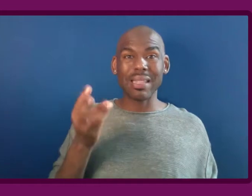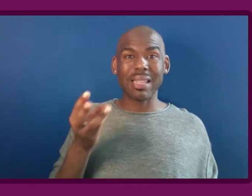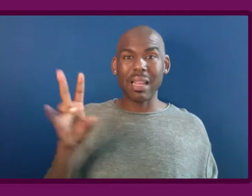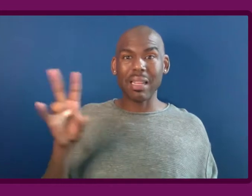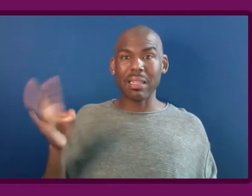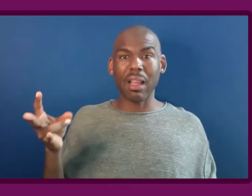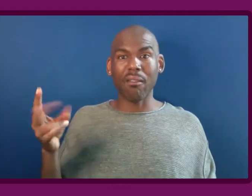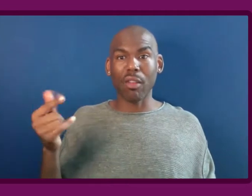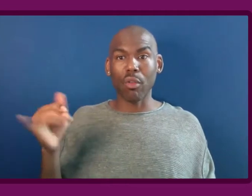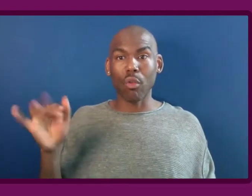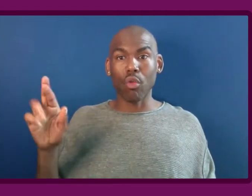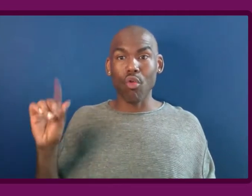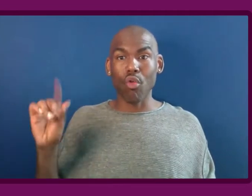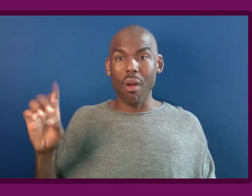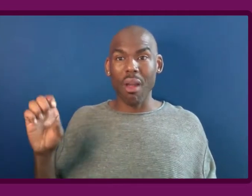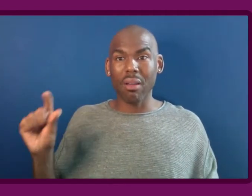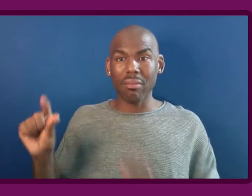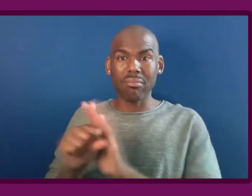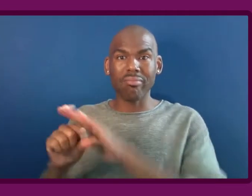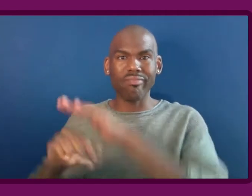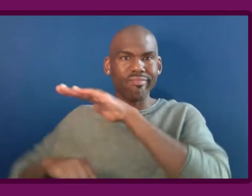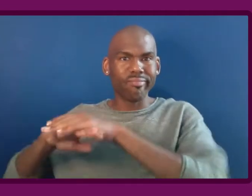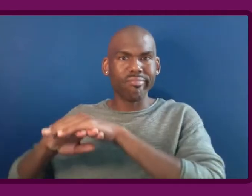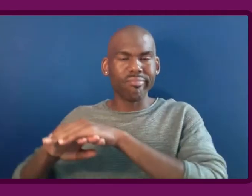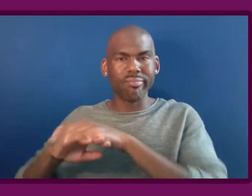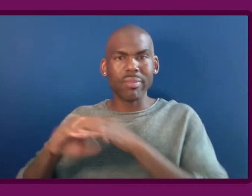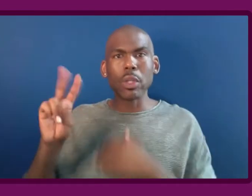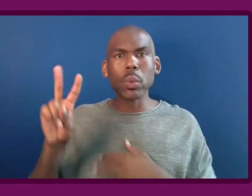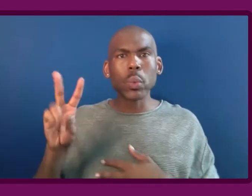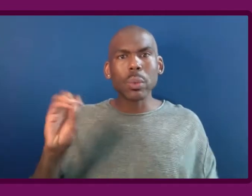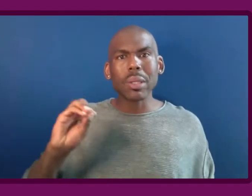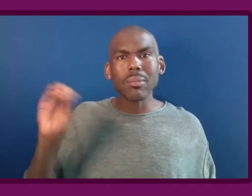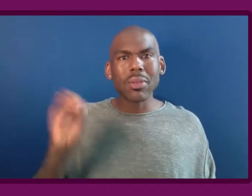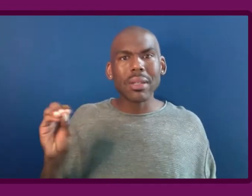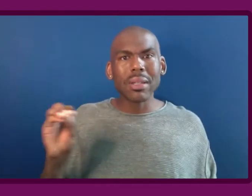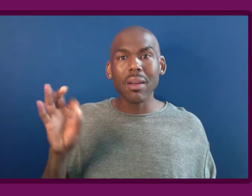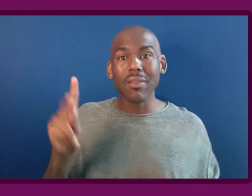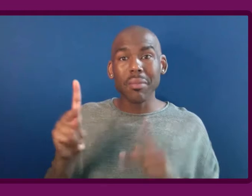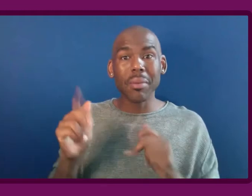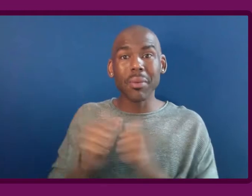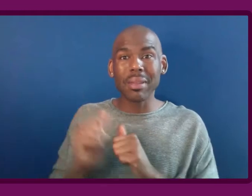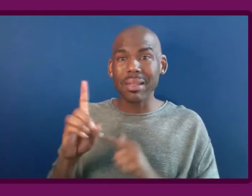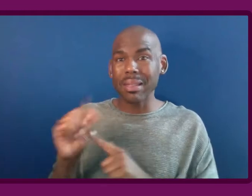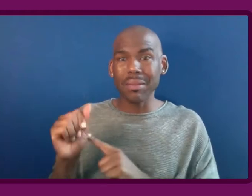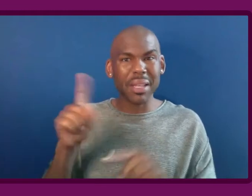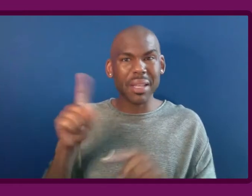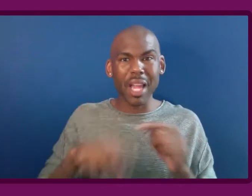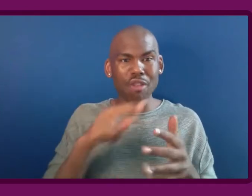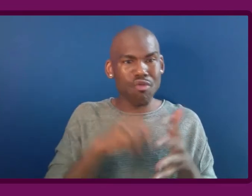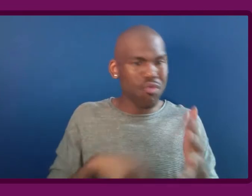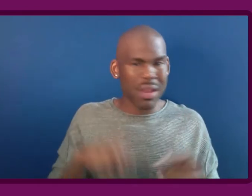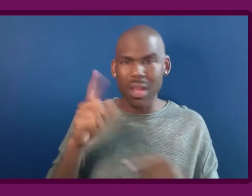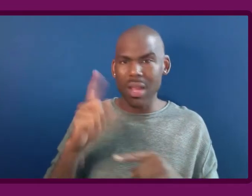grade and seventh grade. 22% of people with disabilities in Mexico cannot read or write,